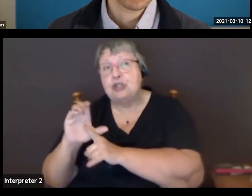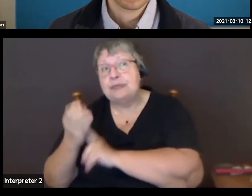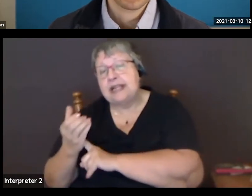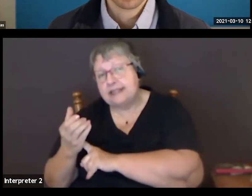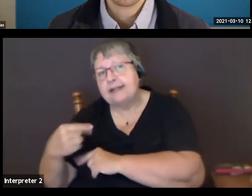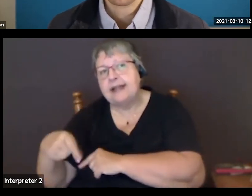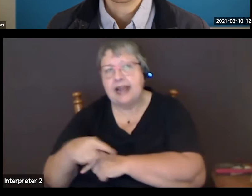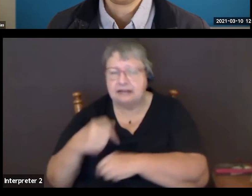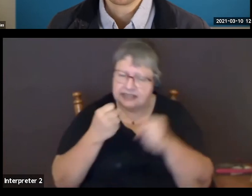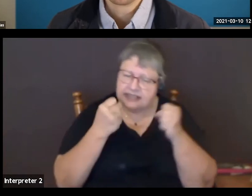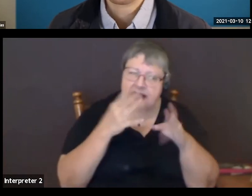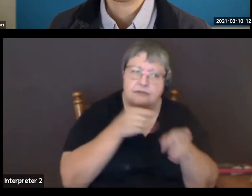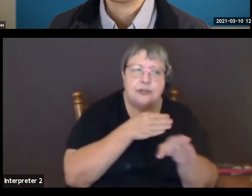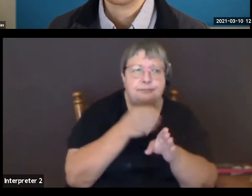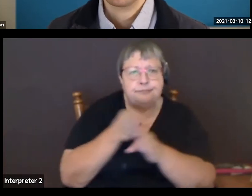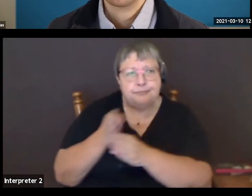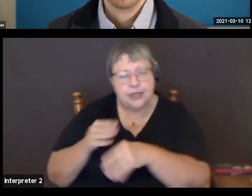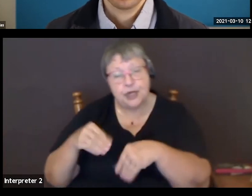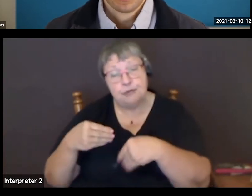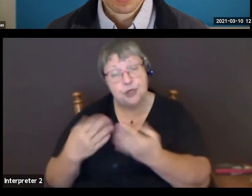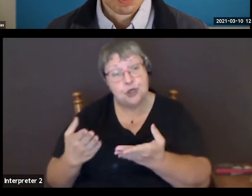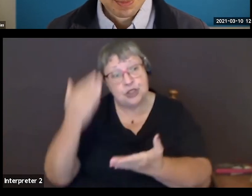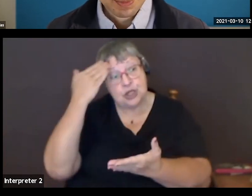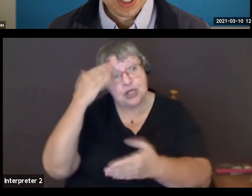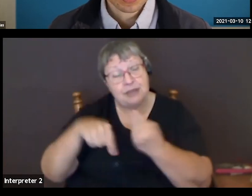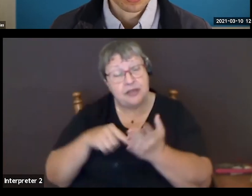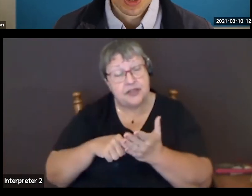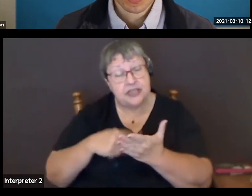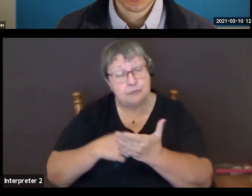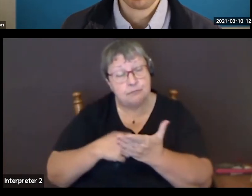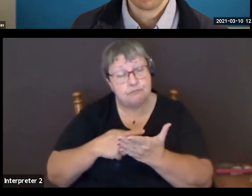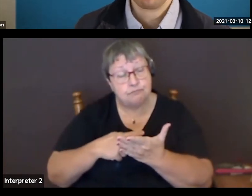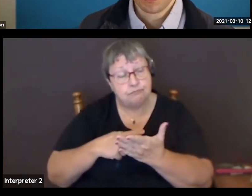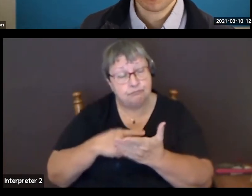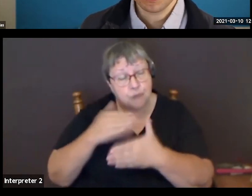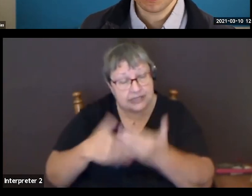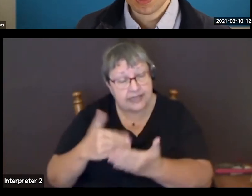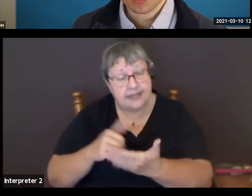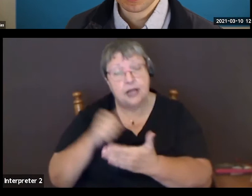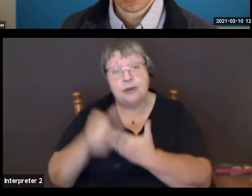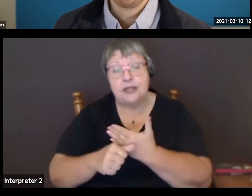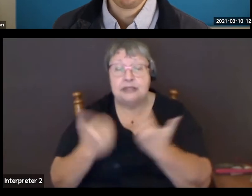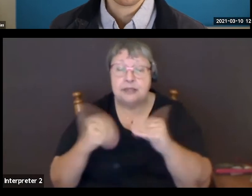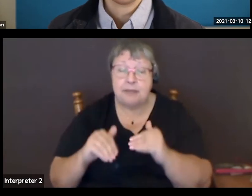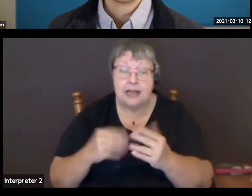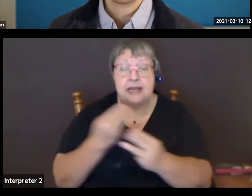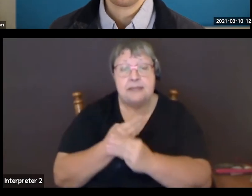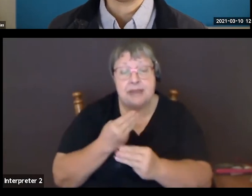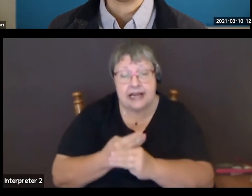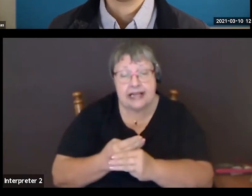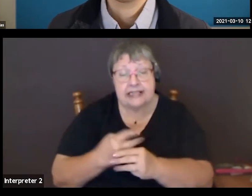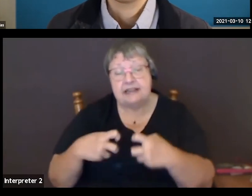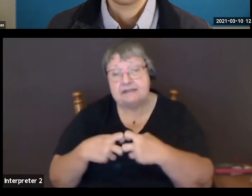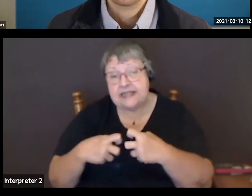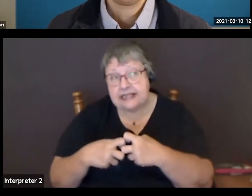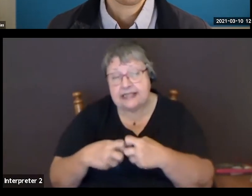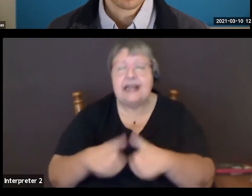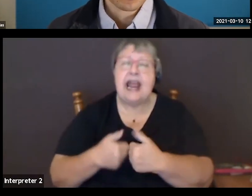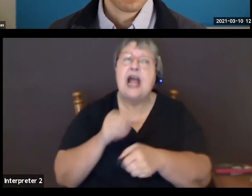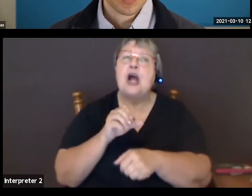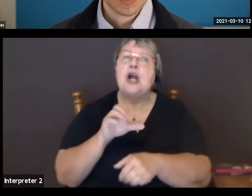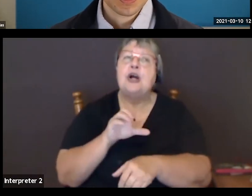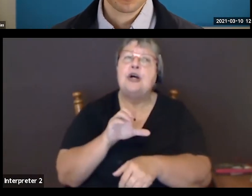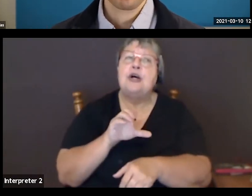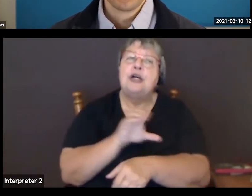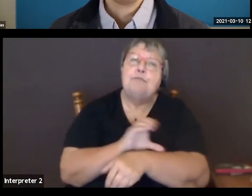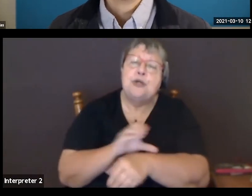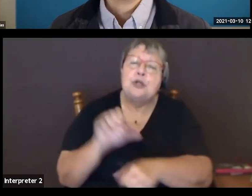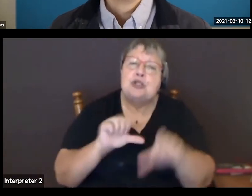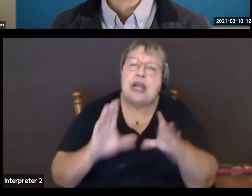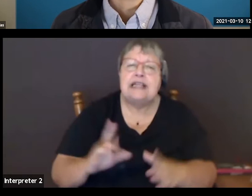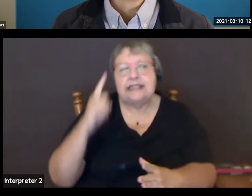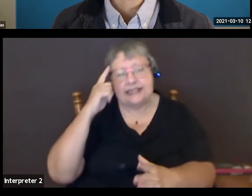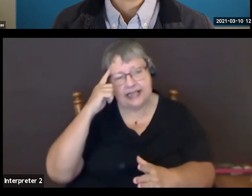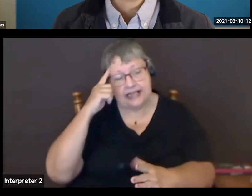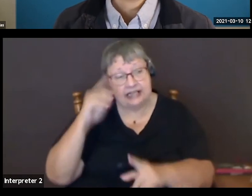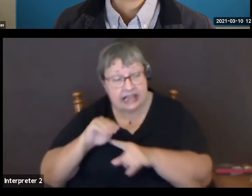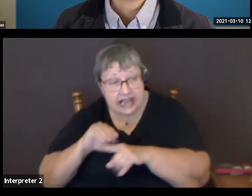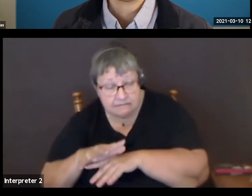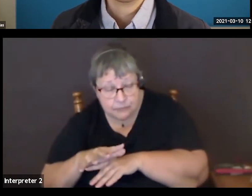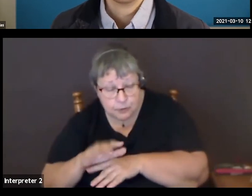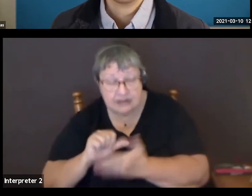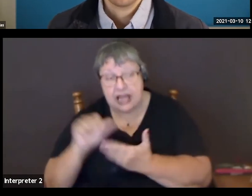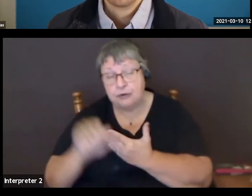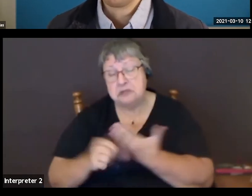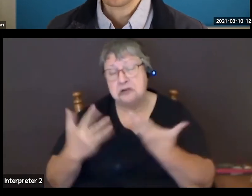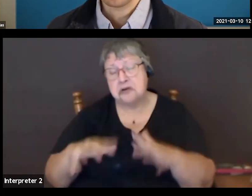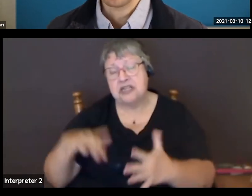And we have multiple disciplines that produce knowledge about those processes algorithm design is constrained by mathematics, physics and how computer scientists think the influence of algorithms on individual behavior is already studied systematically.